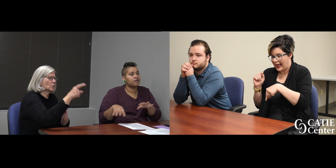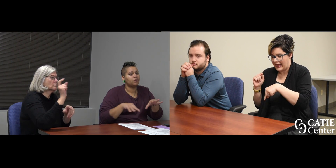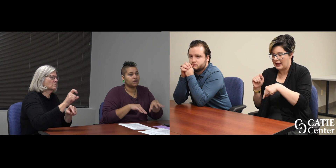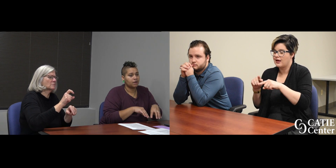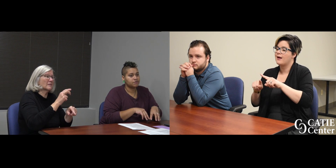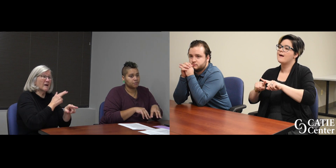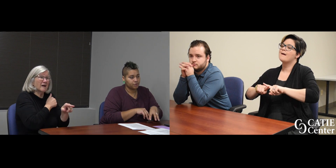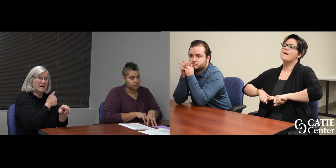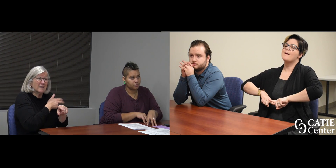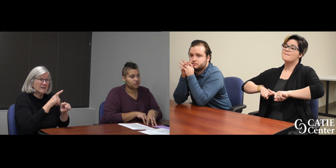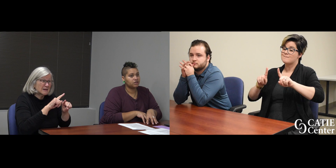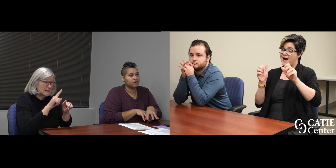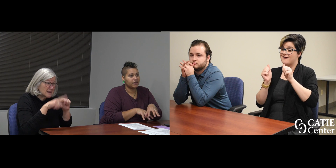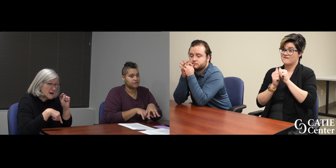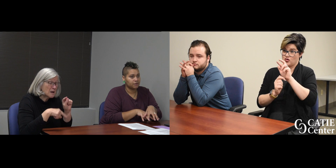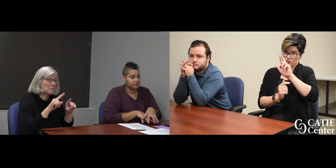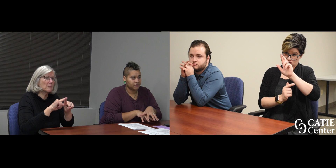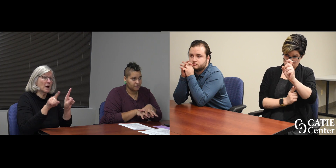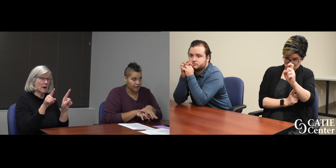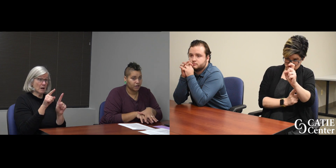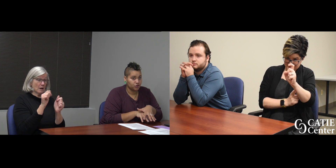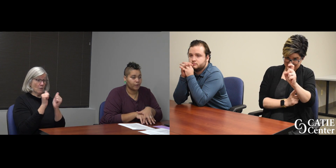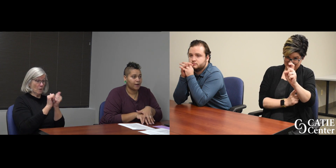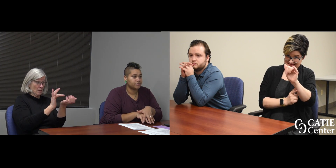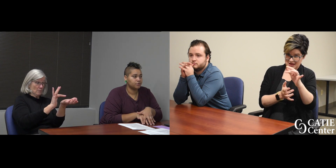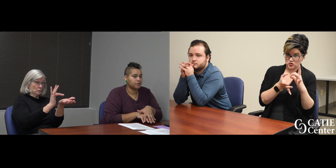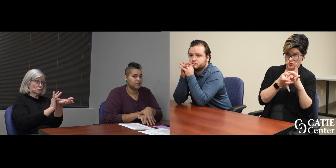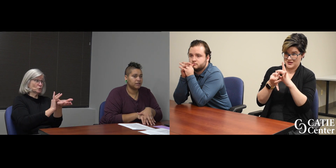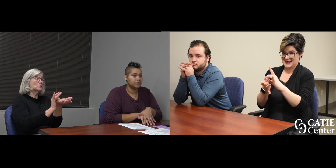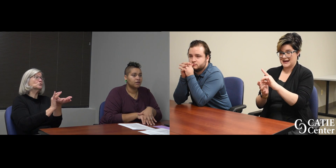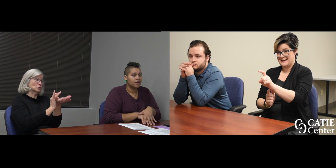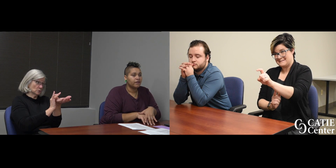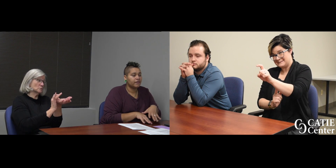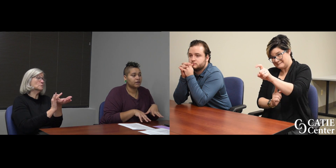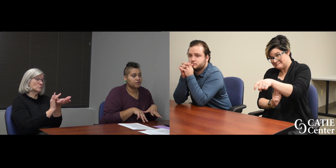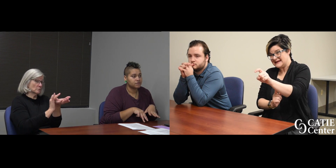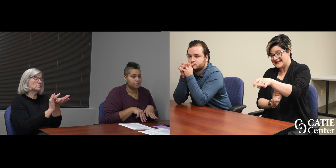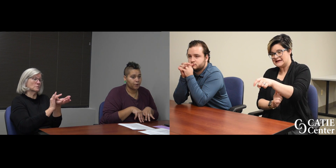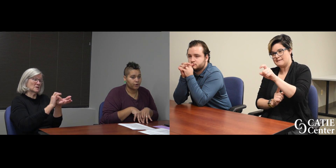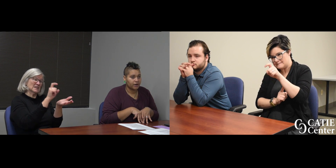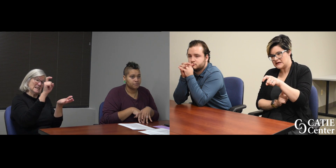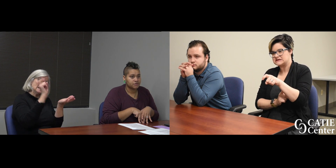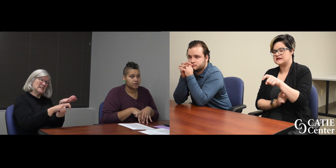but when it comes to your prescription and something that you absolutely need, there's some programs.